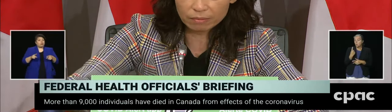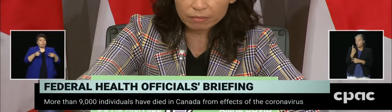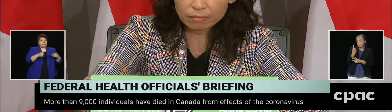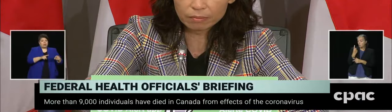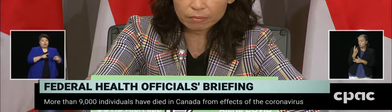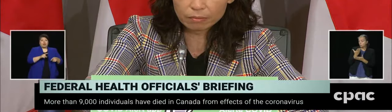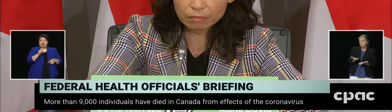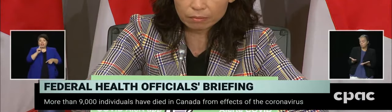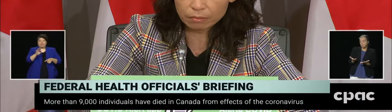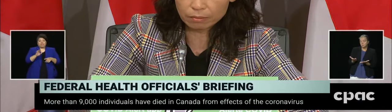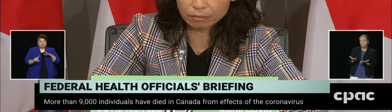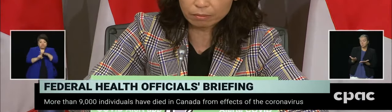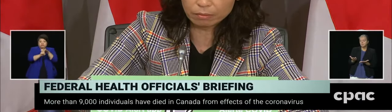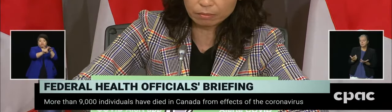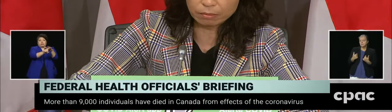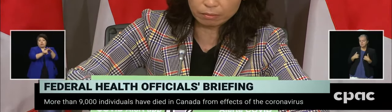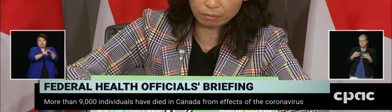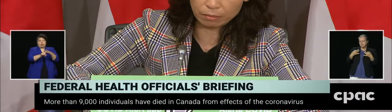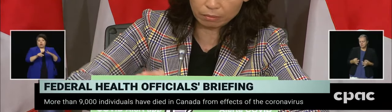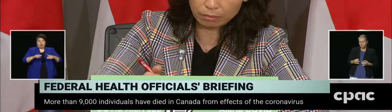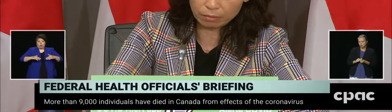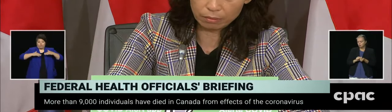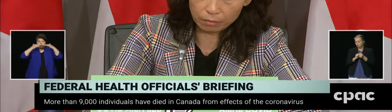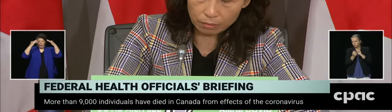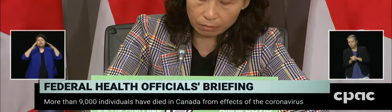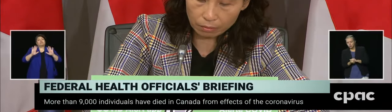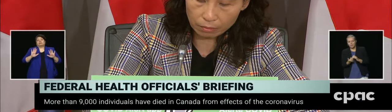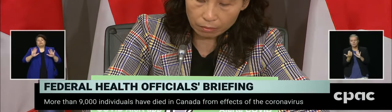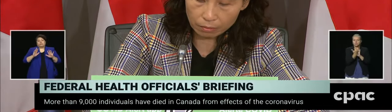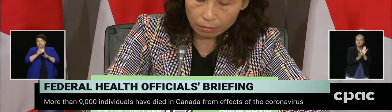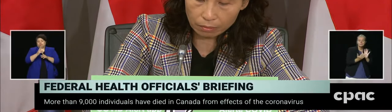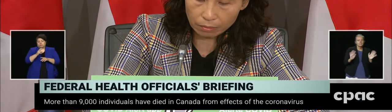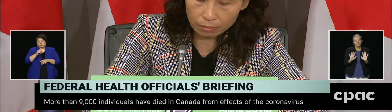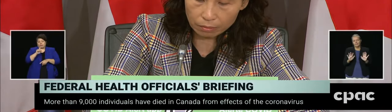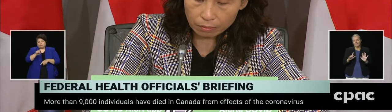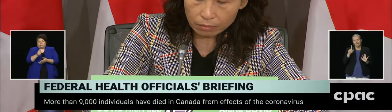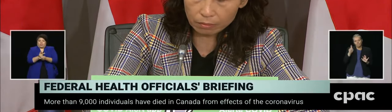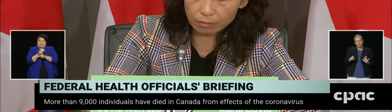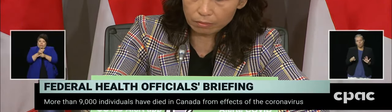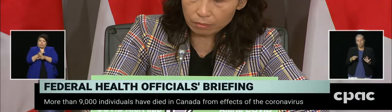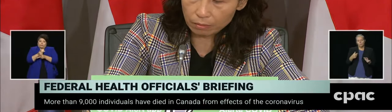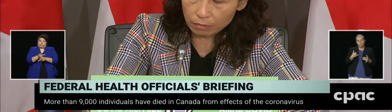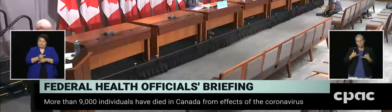ESCALATE TO THE EXTENT THAT WE